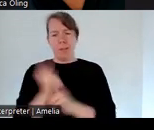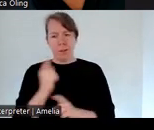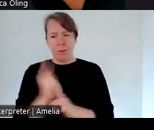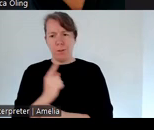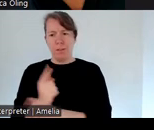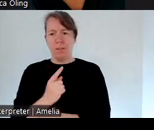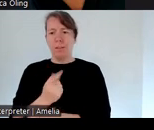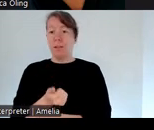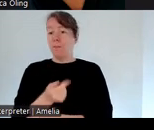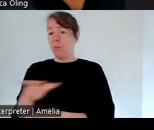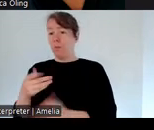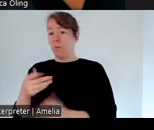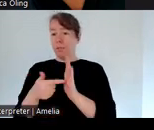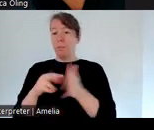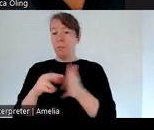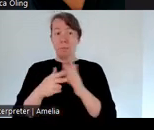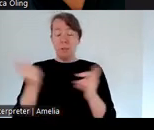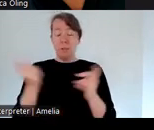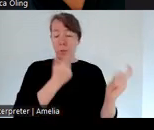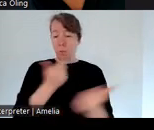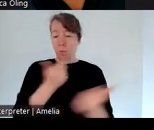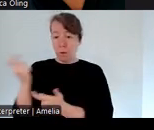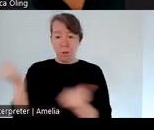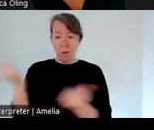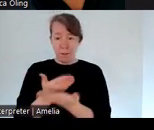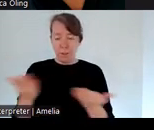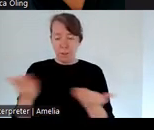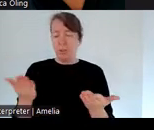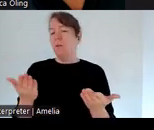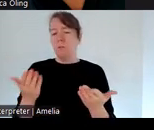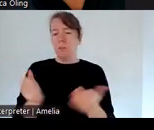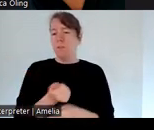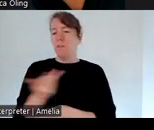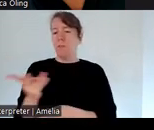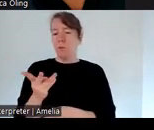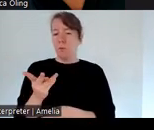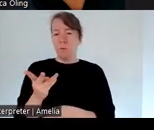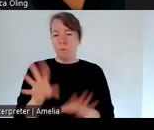Not necessarily every video again. We wanted to test for assistive technology ompatibility.